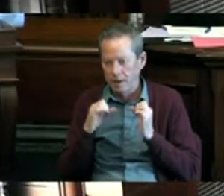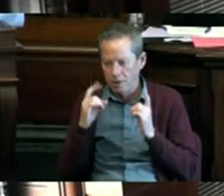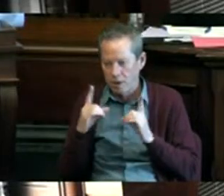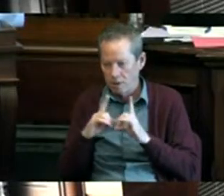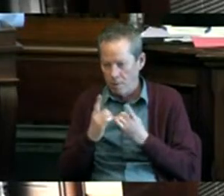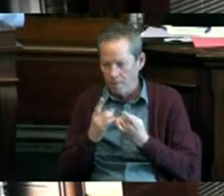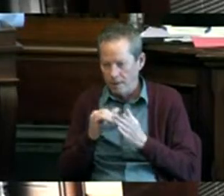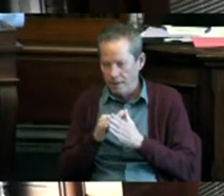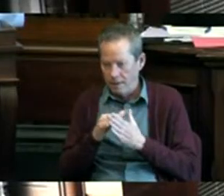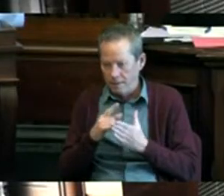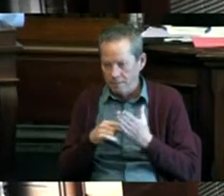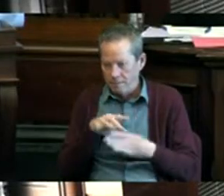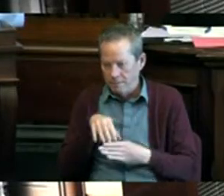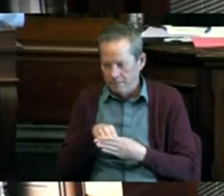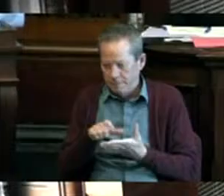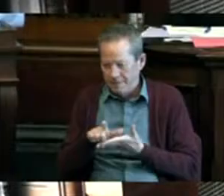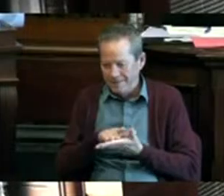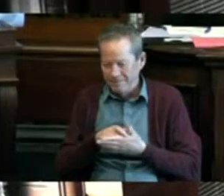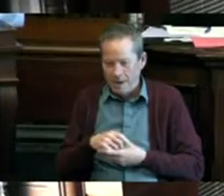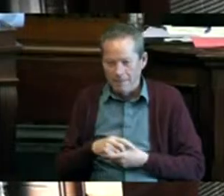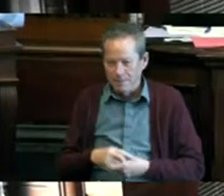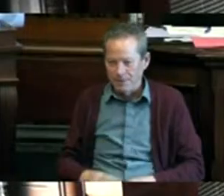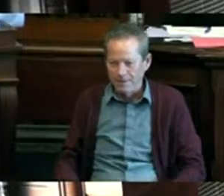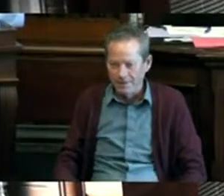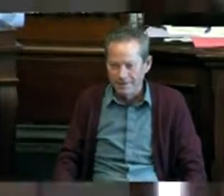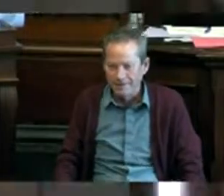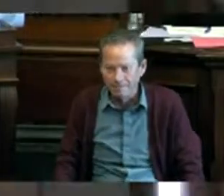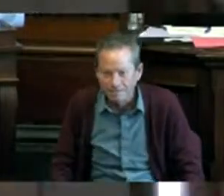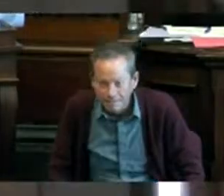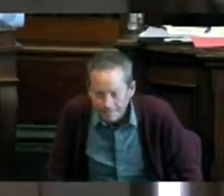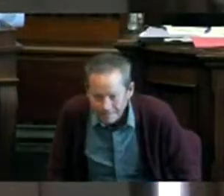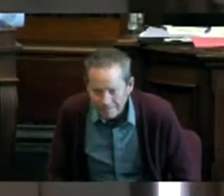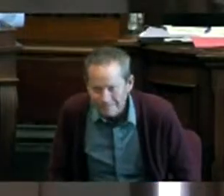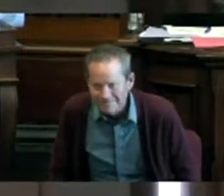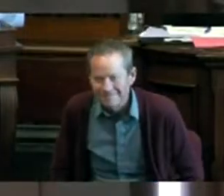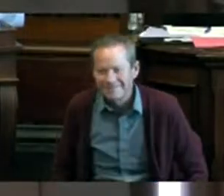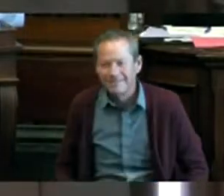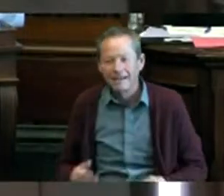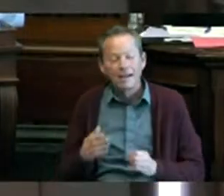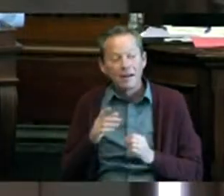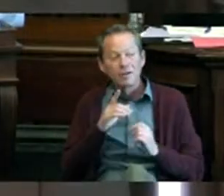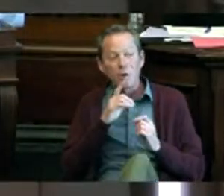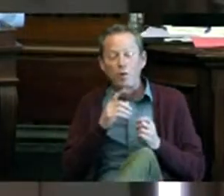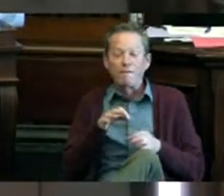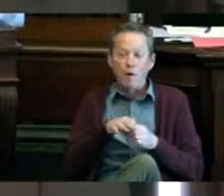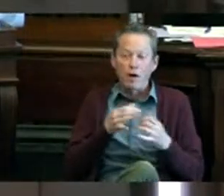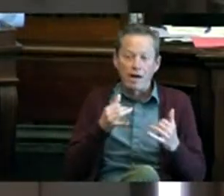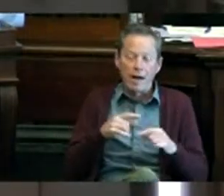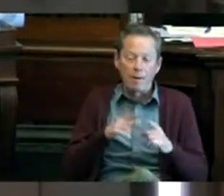we've gotten the approval from New York State. So that's the